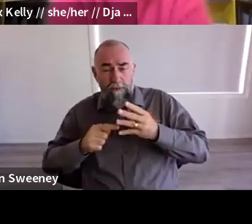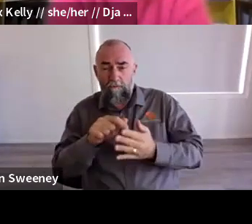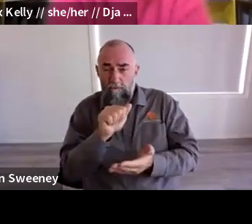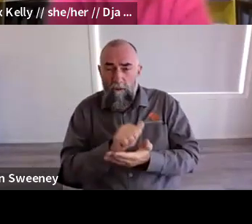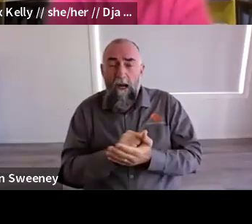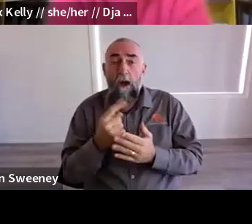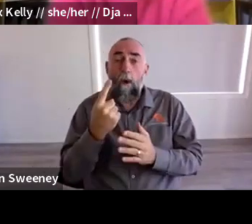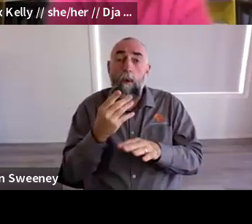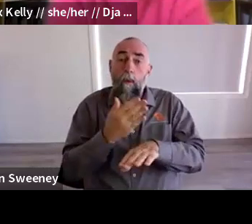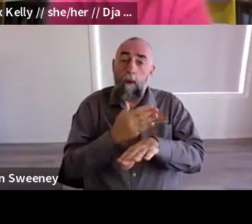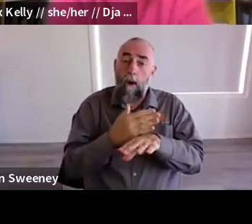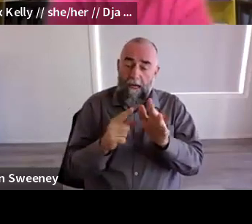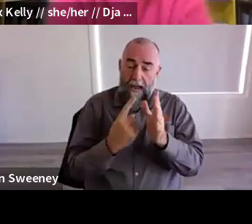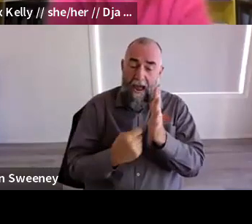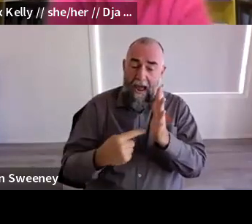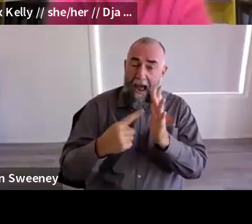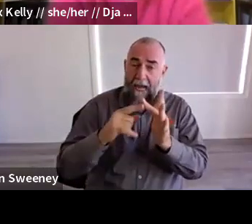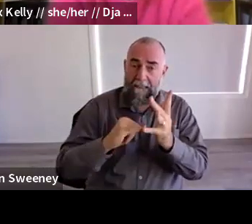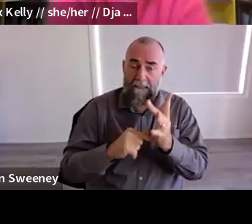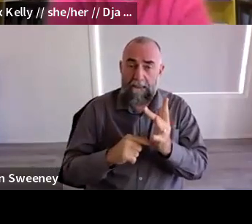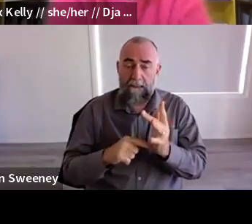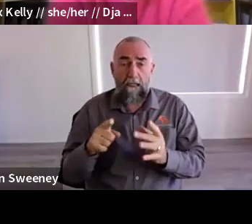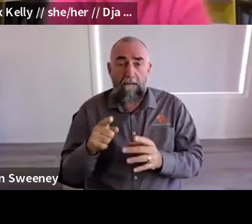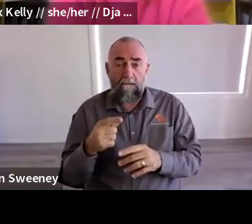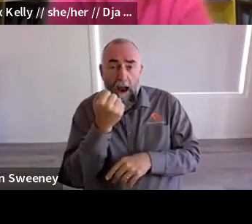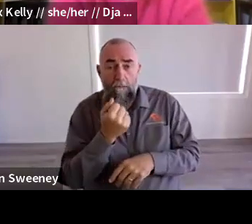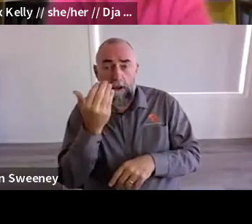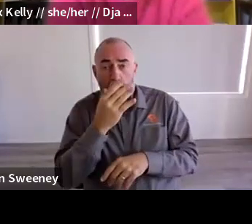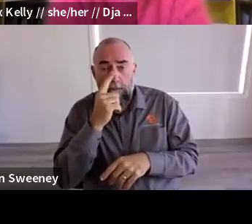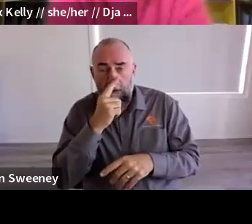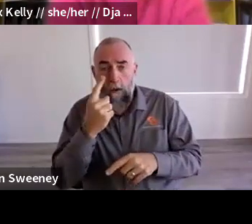Absolutely. Thank you so much, Marie. You made so many